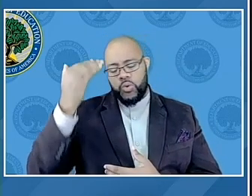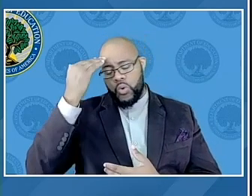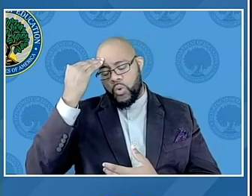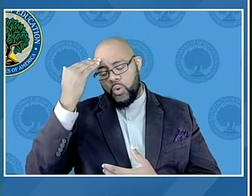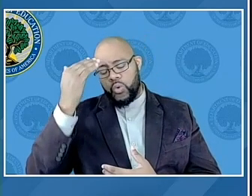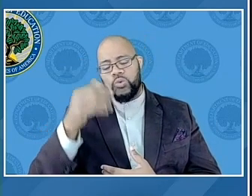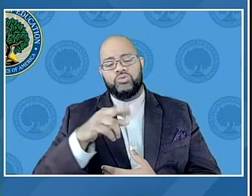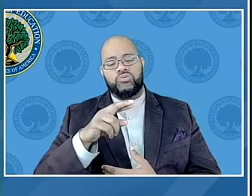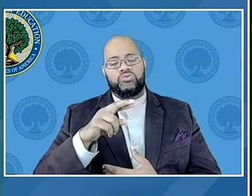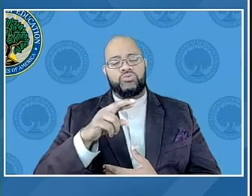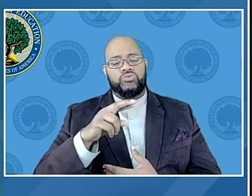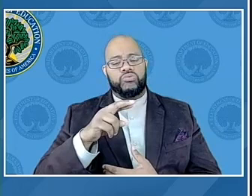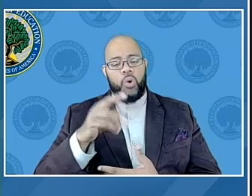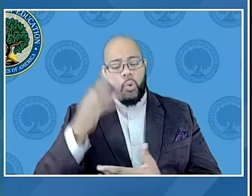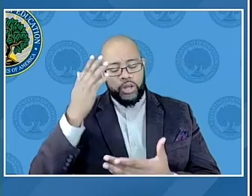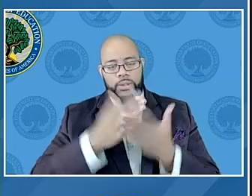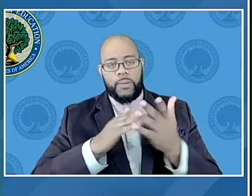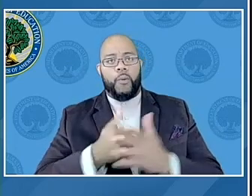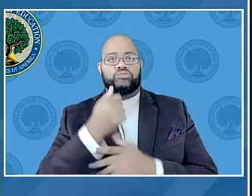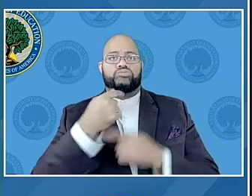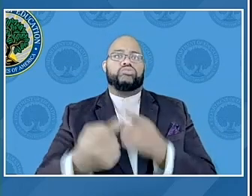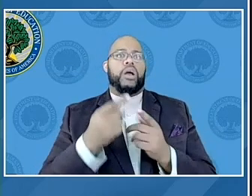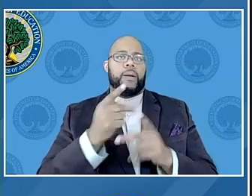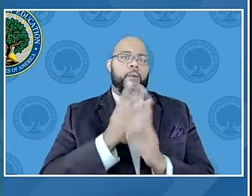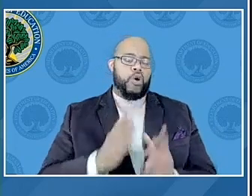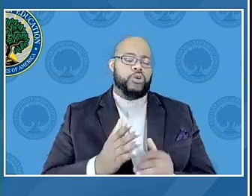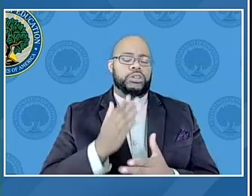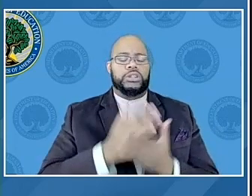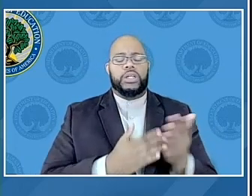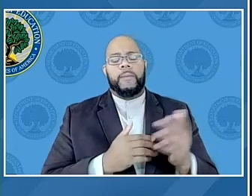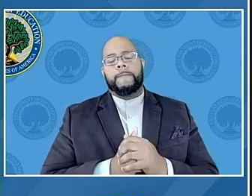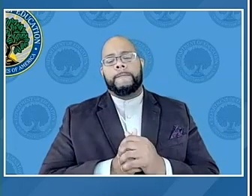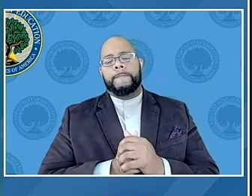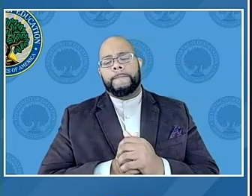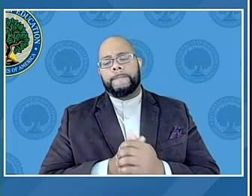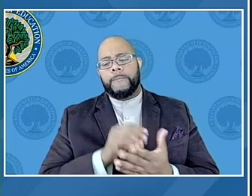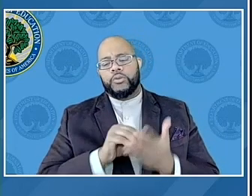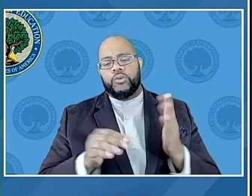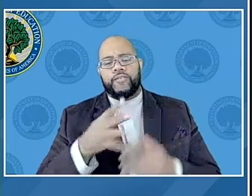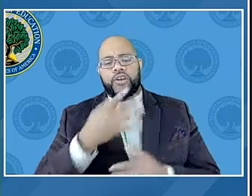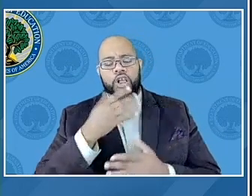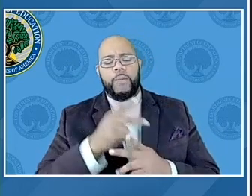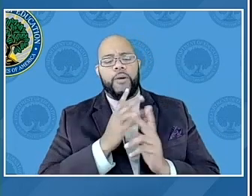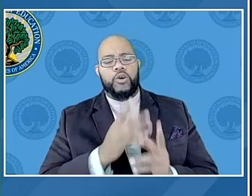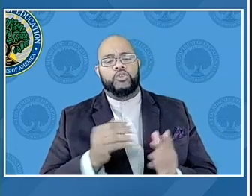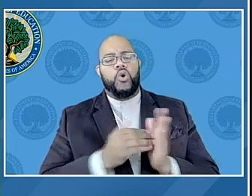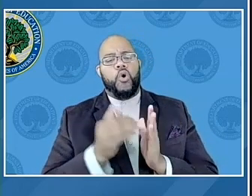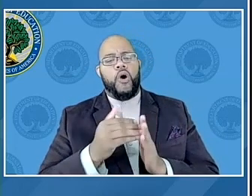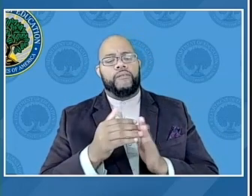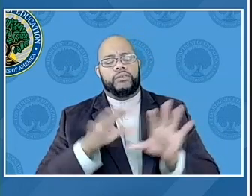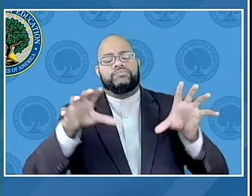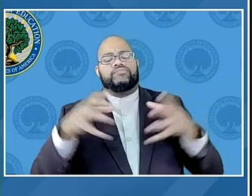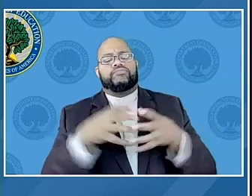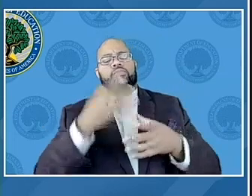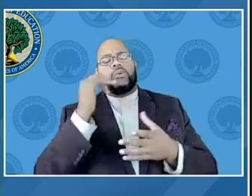most struggling borrowers, some of our student colored borrowers are often concentrated, why those particular loans